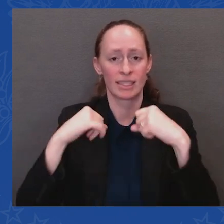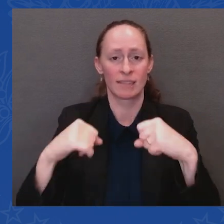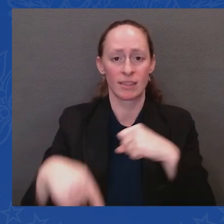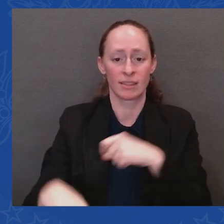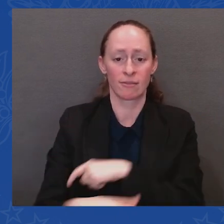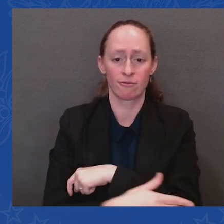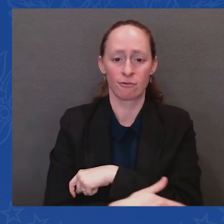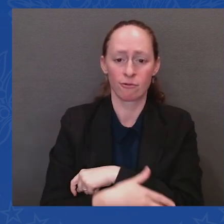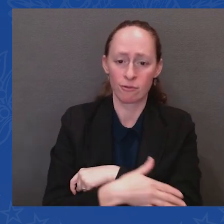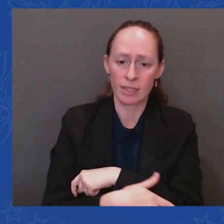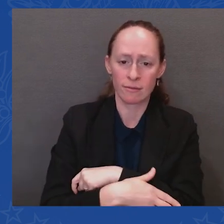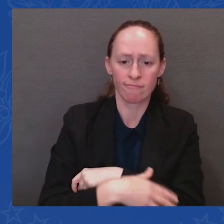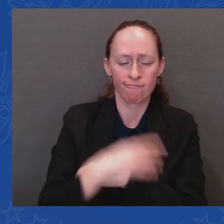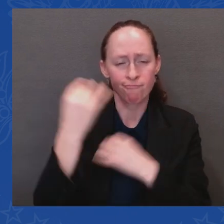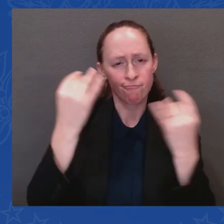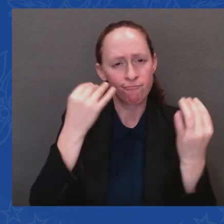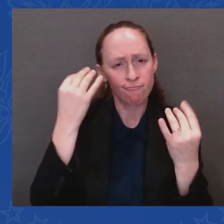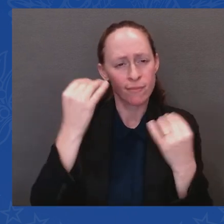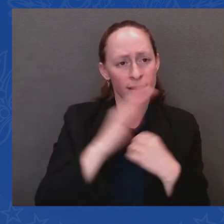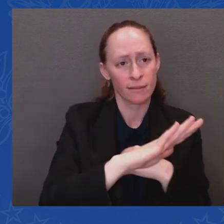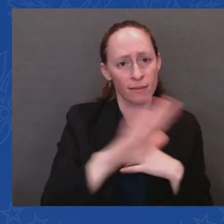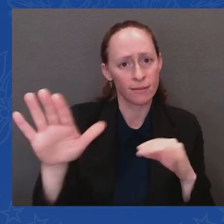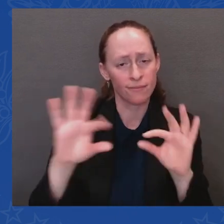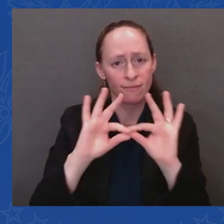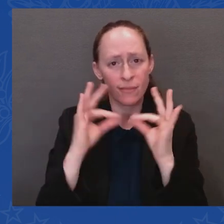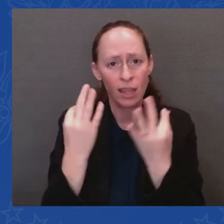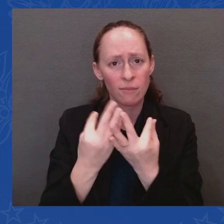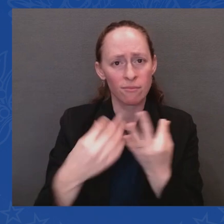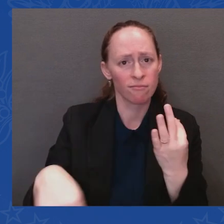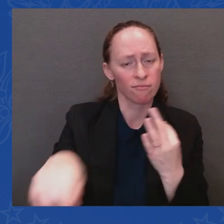who will always carry the burdens resulting from their tragic loss.